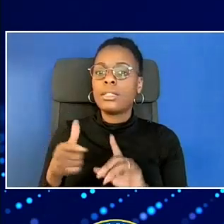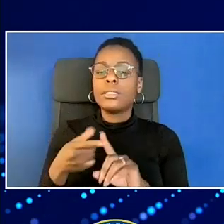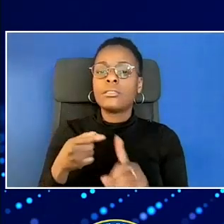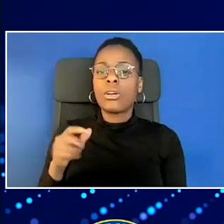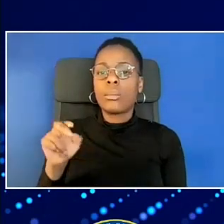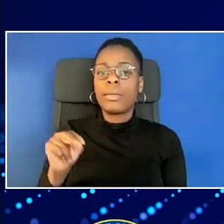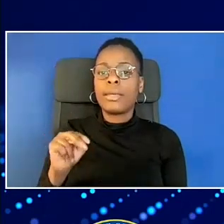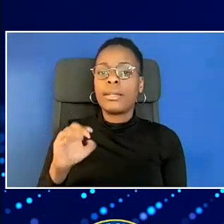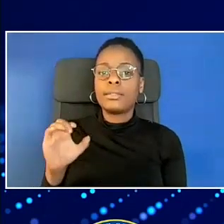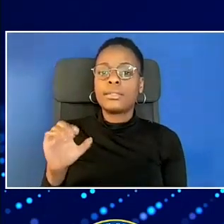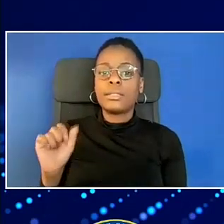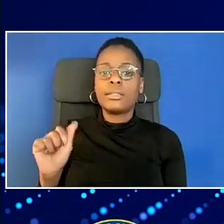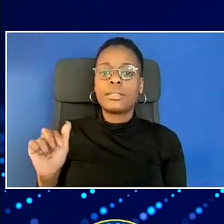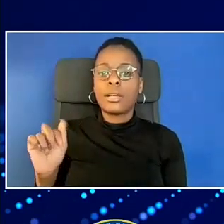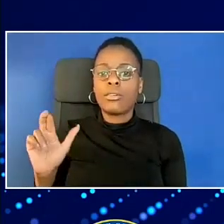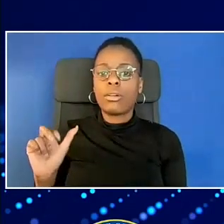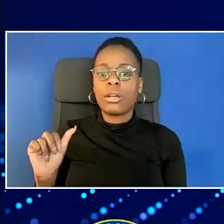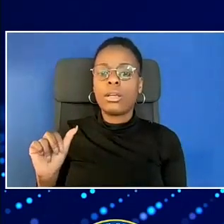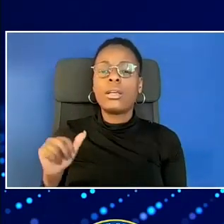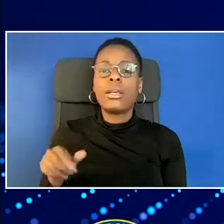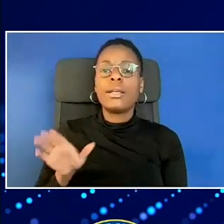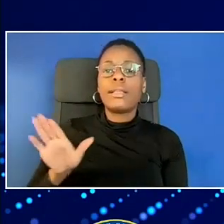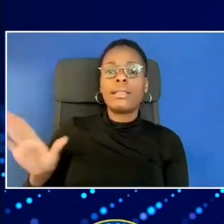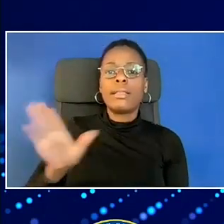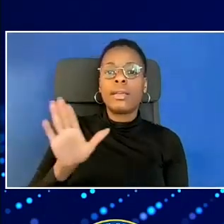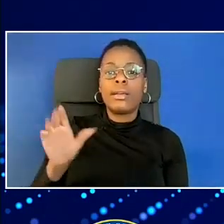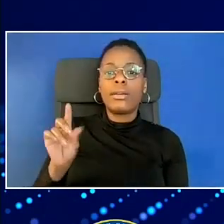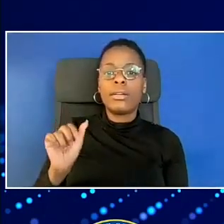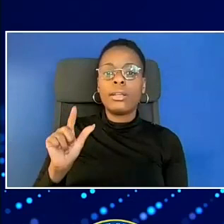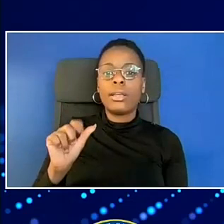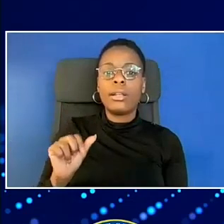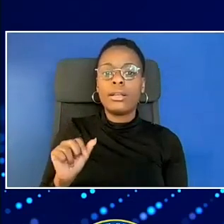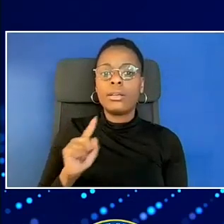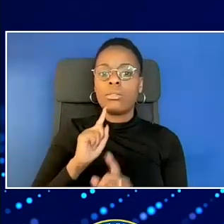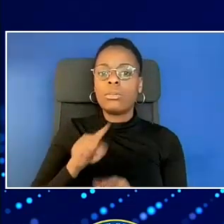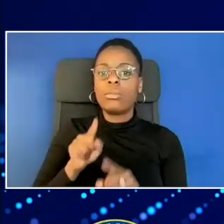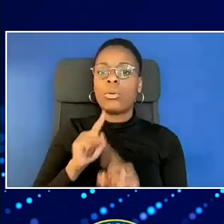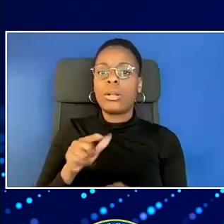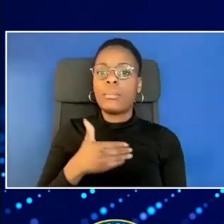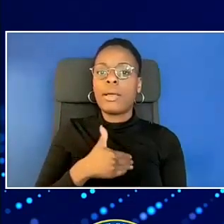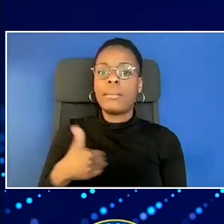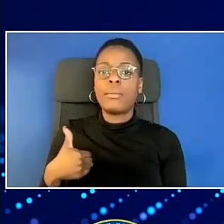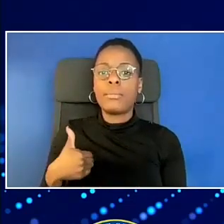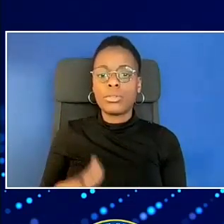It's their data on- that are reported by members. So it's specifically about